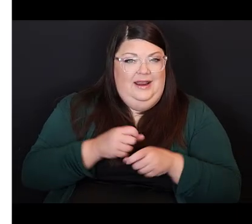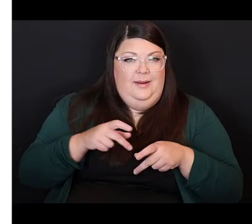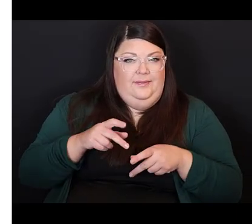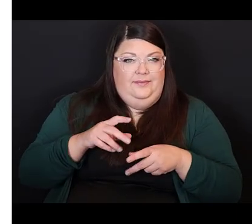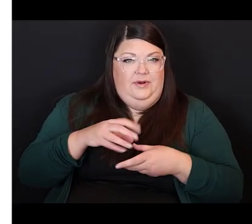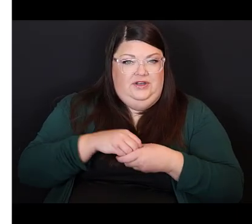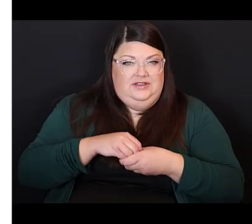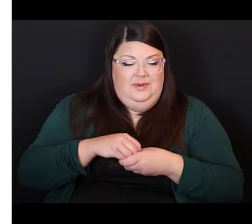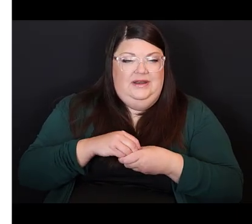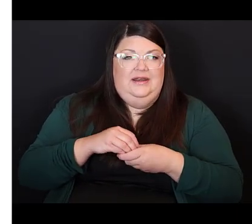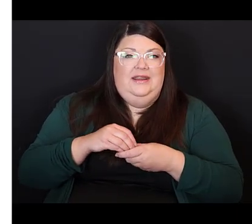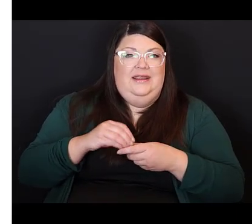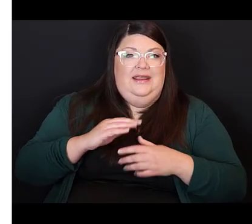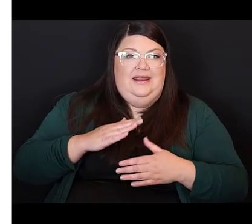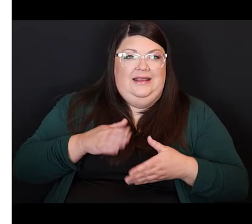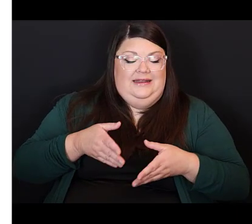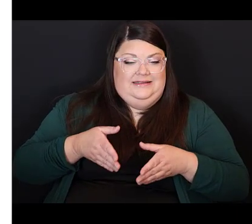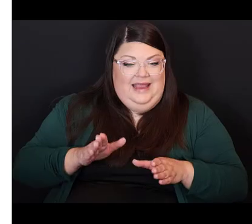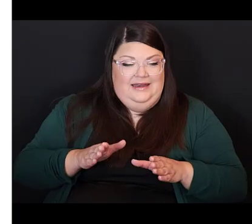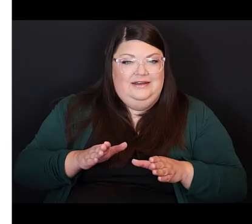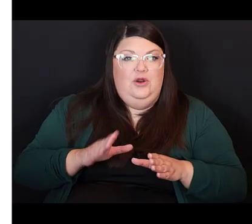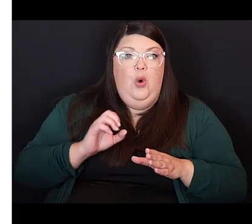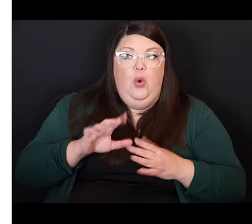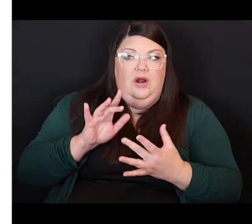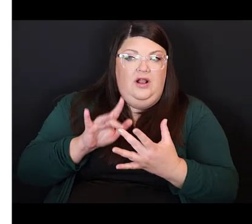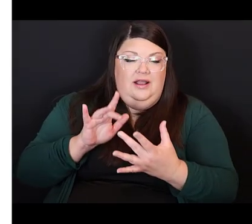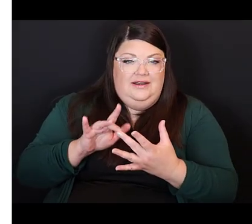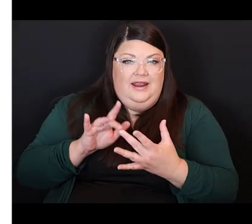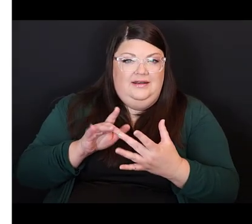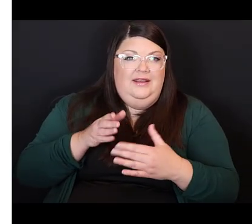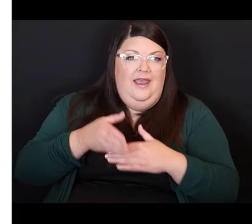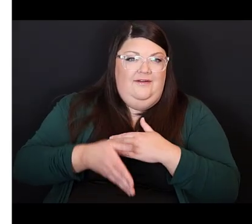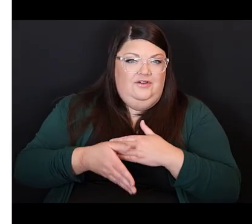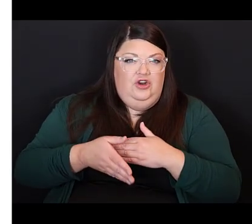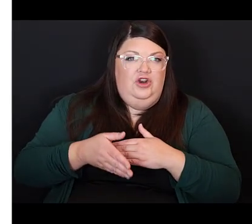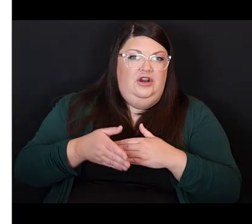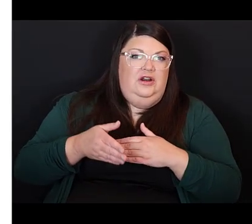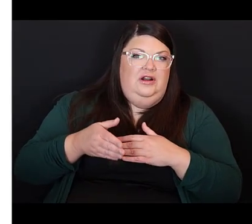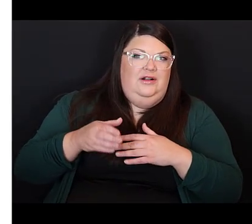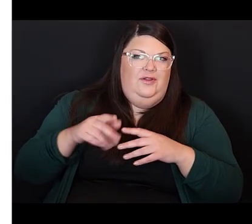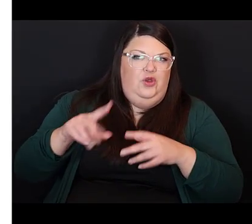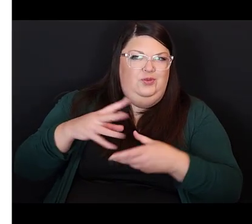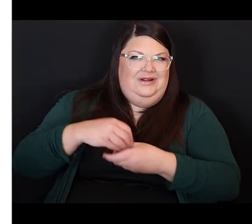or contacting program participants after the program ends to fill out a survey. That could